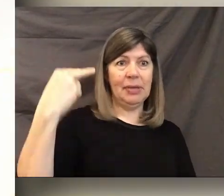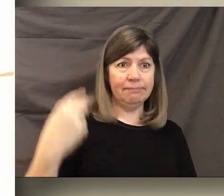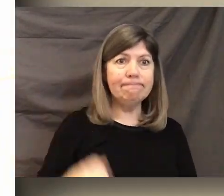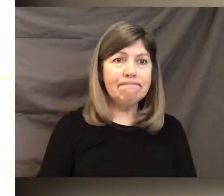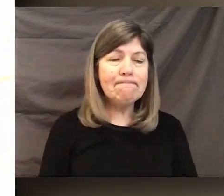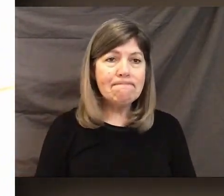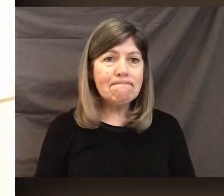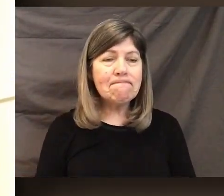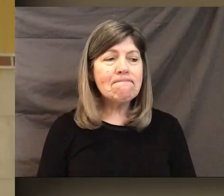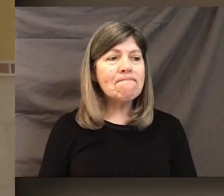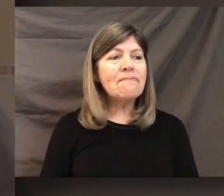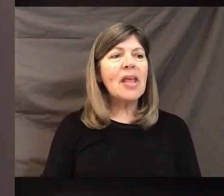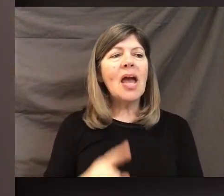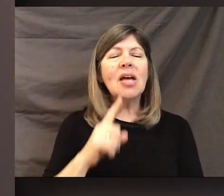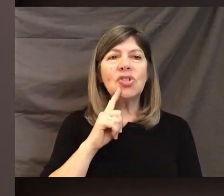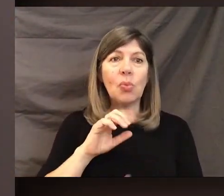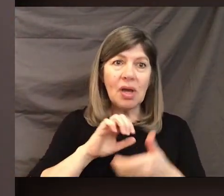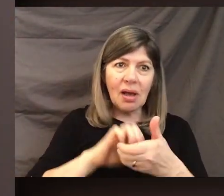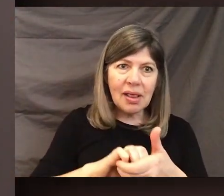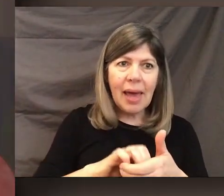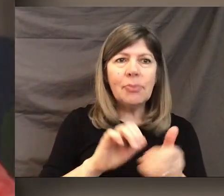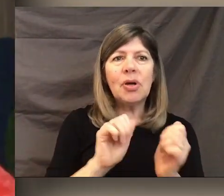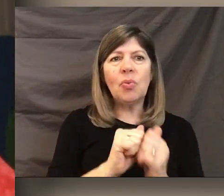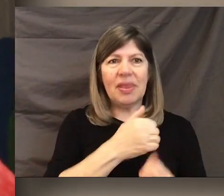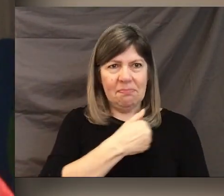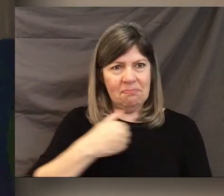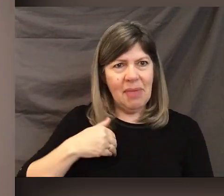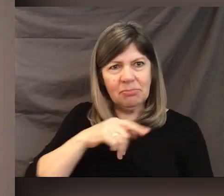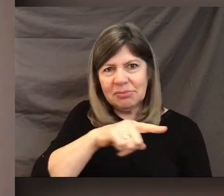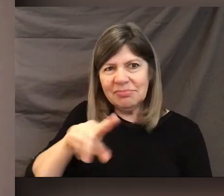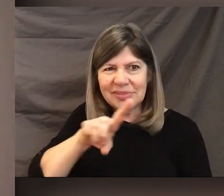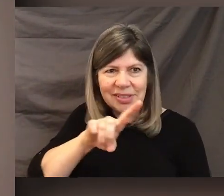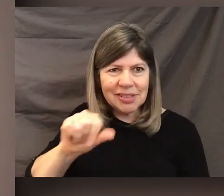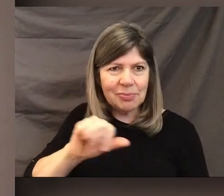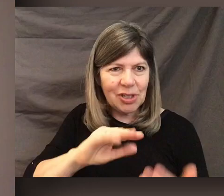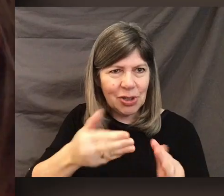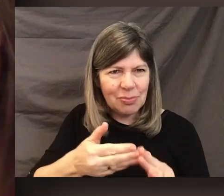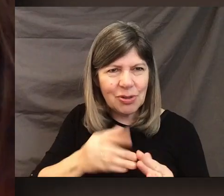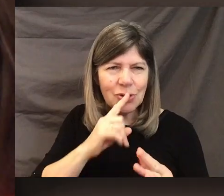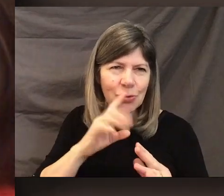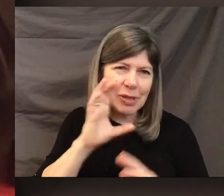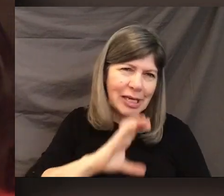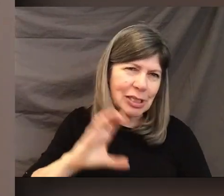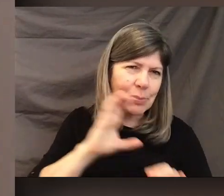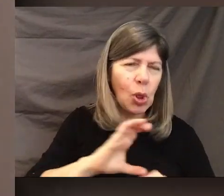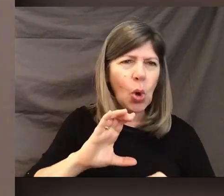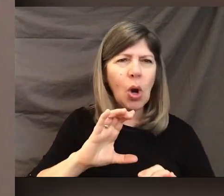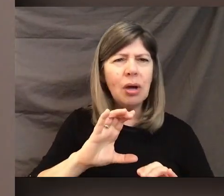and members of our disability community to explore these deeply human questions of representation through the